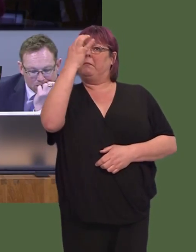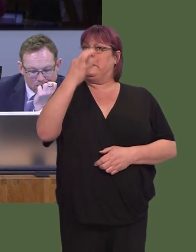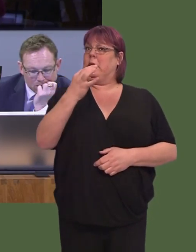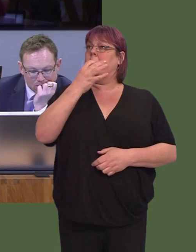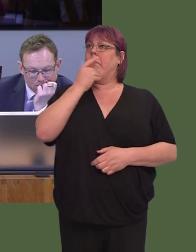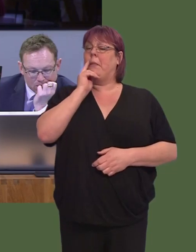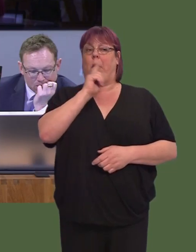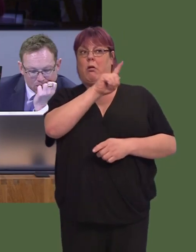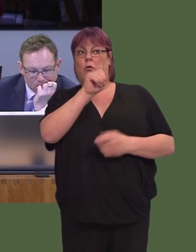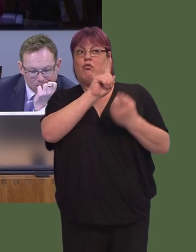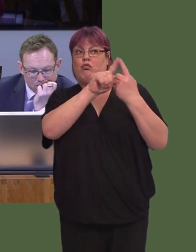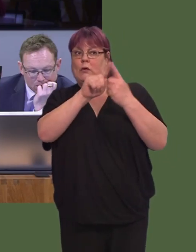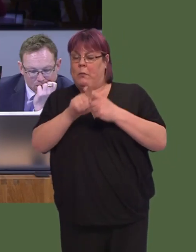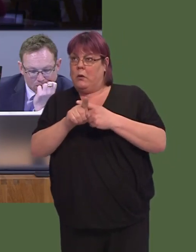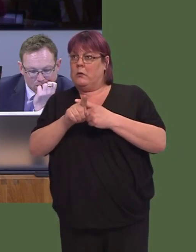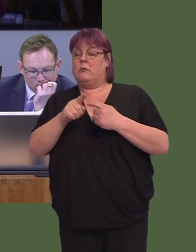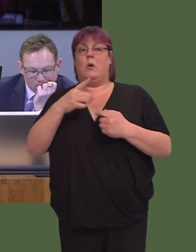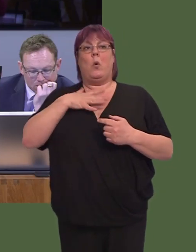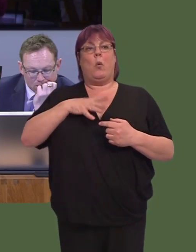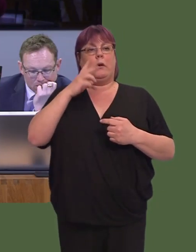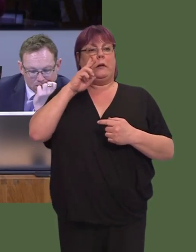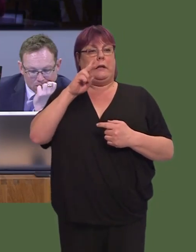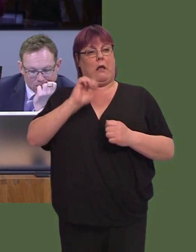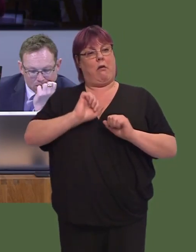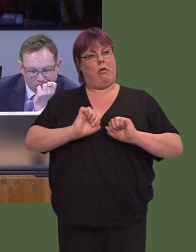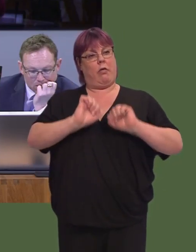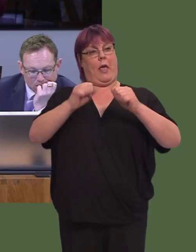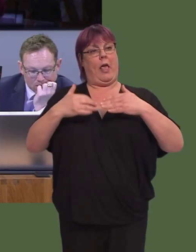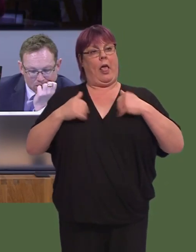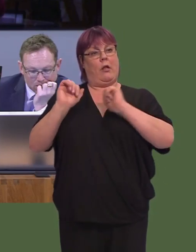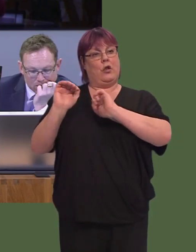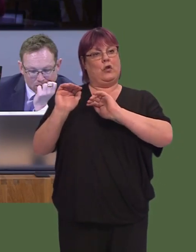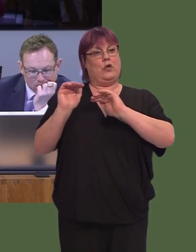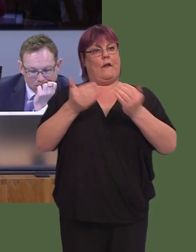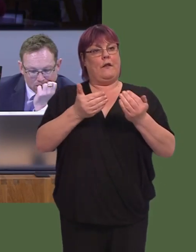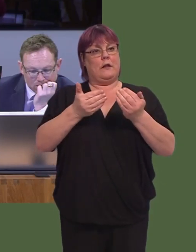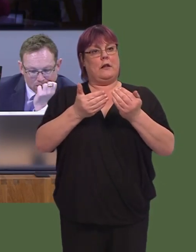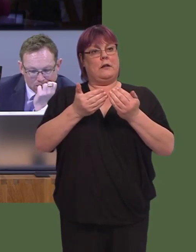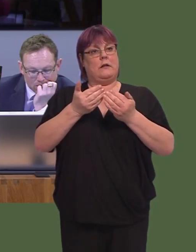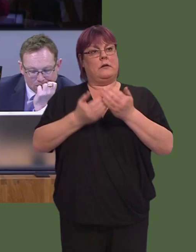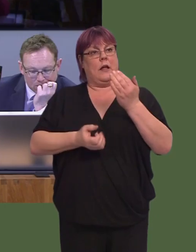wanted to see health services being offered more by employers, and employers taking more